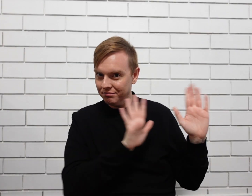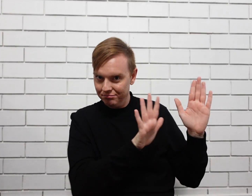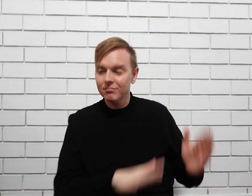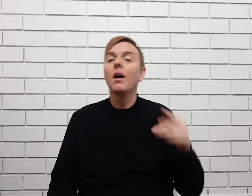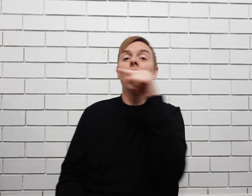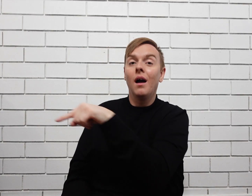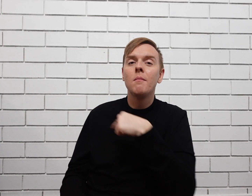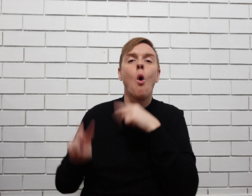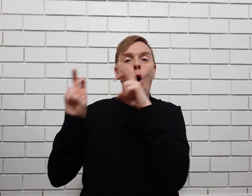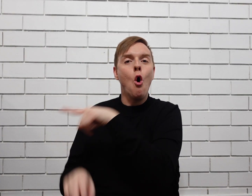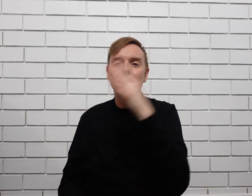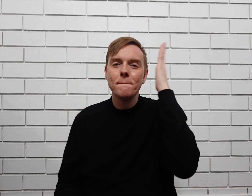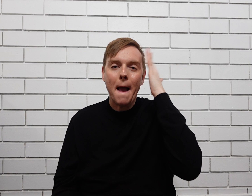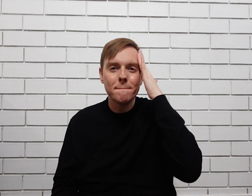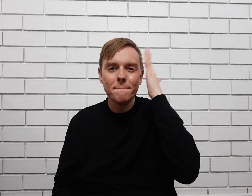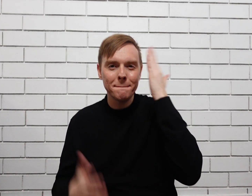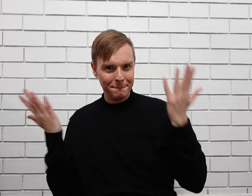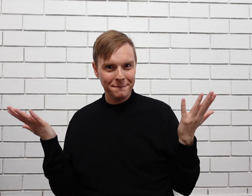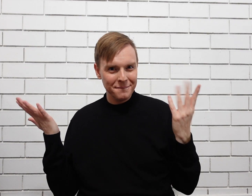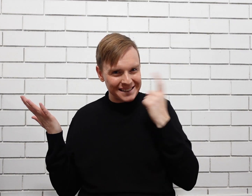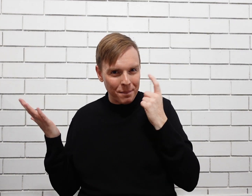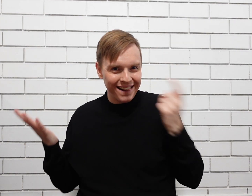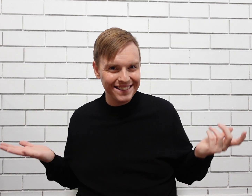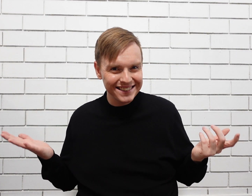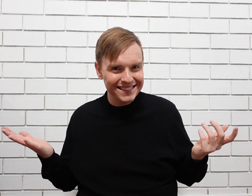And I call her Mum. It's easy.